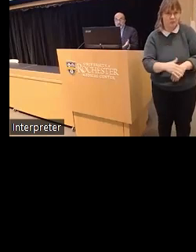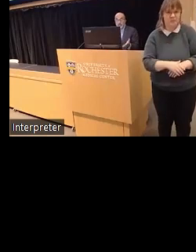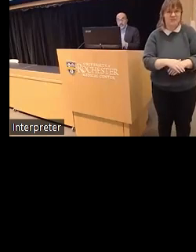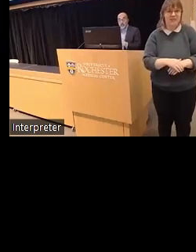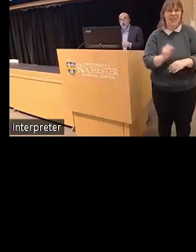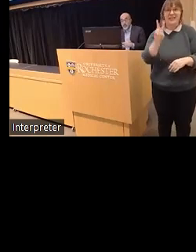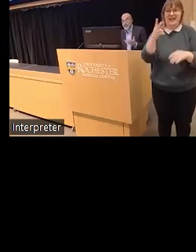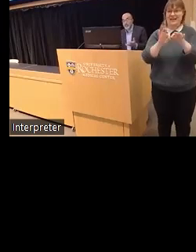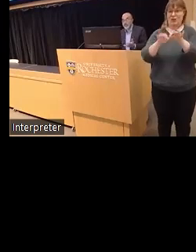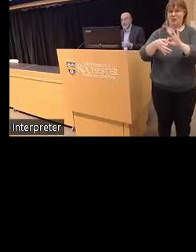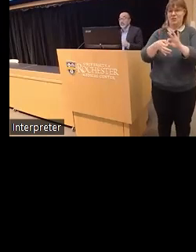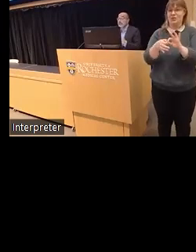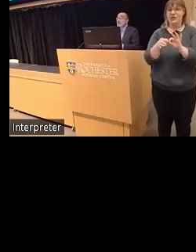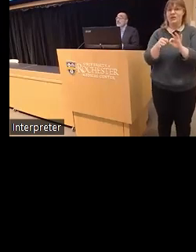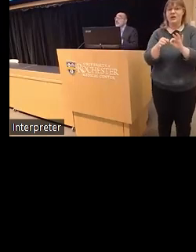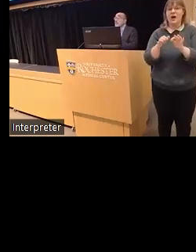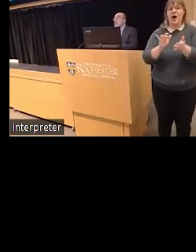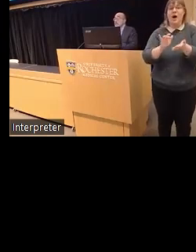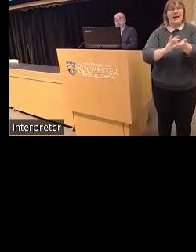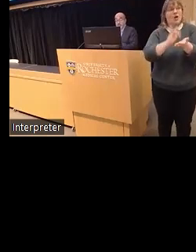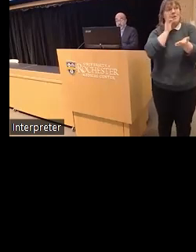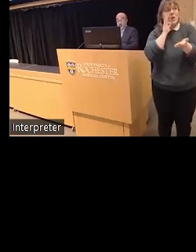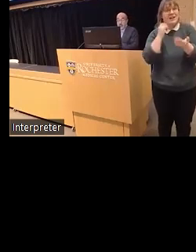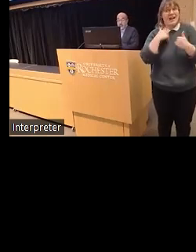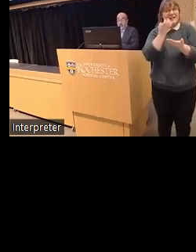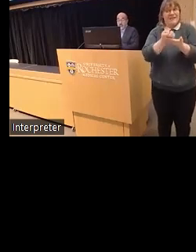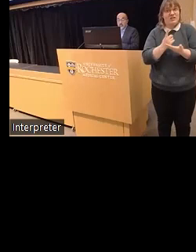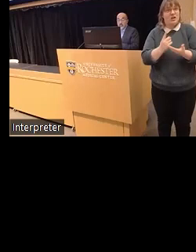is medical marijuana has evidence of being comparatively more effective uh than conventional